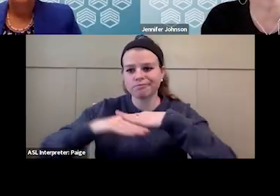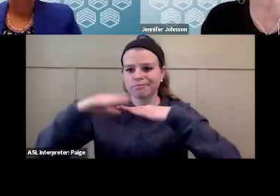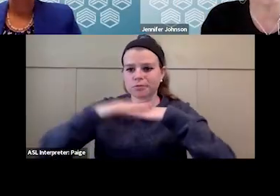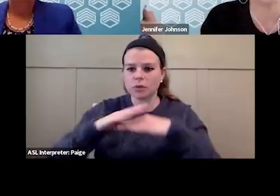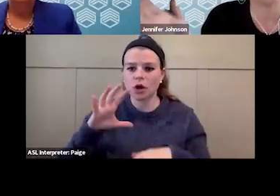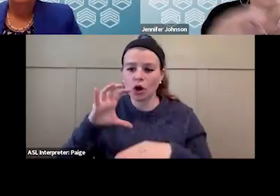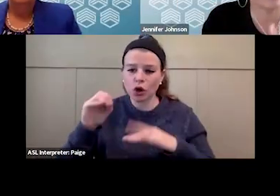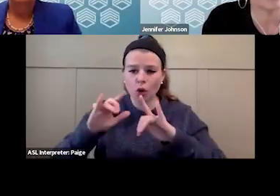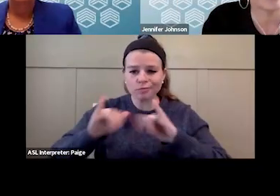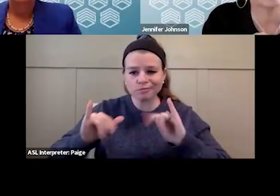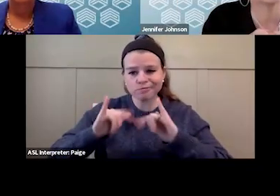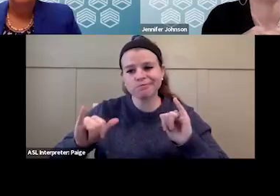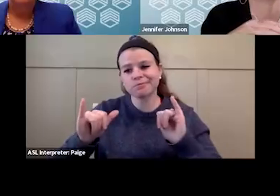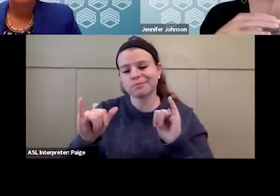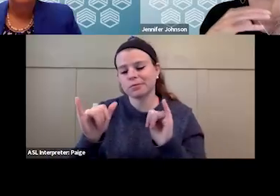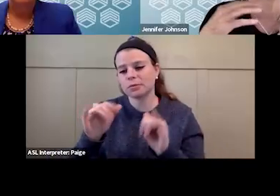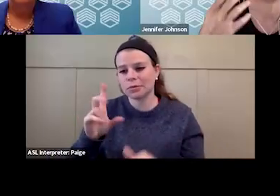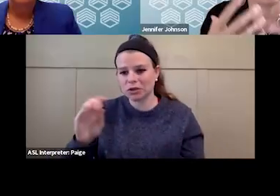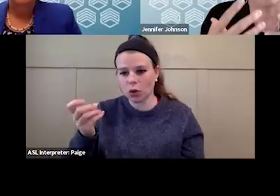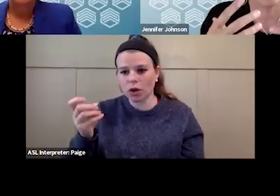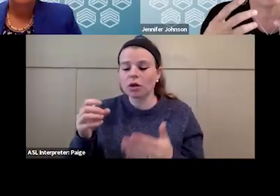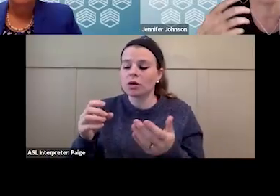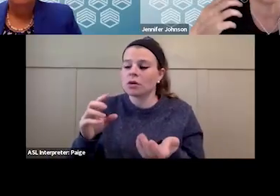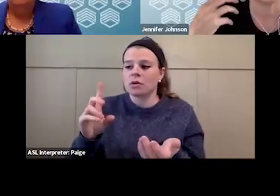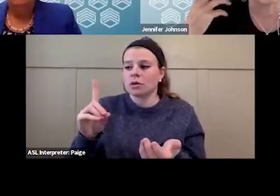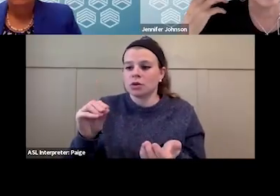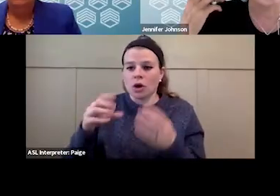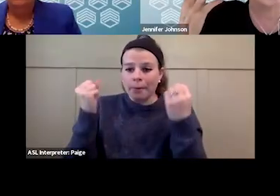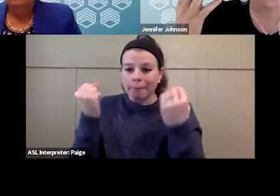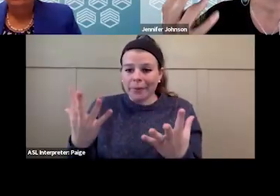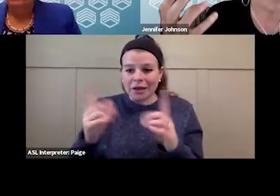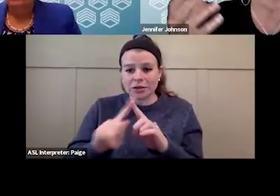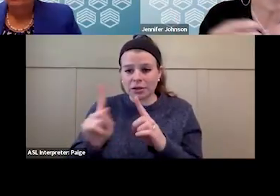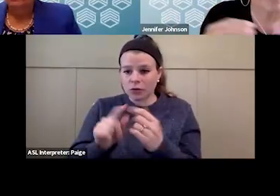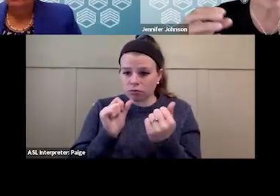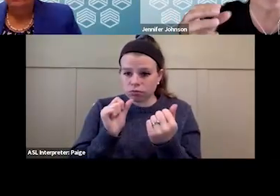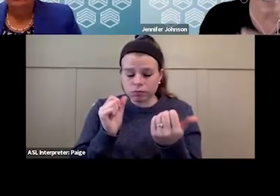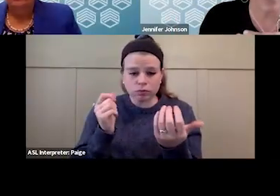There are so many ways, so many variations, and so many complicated